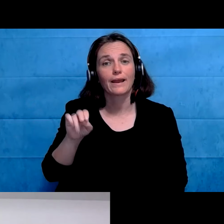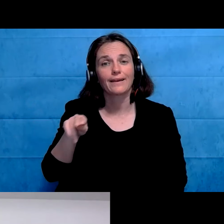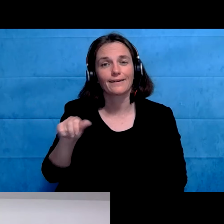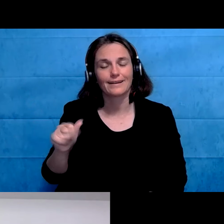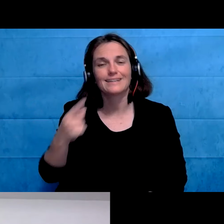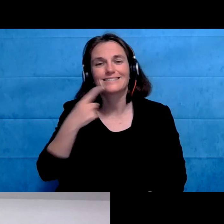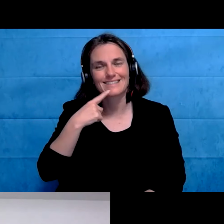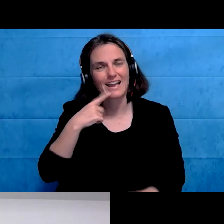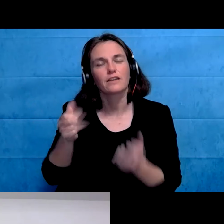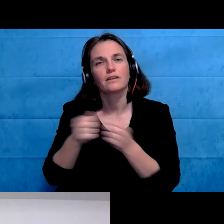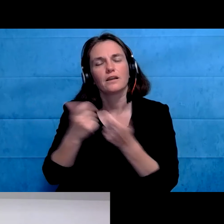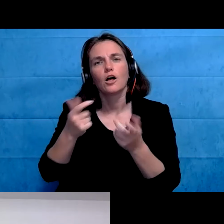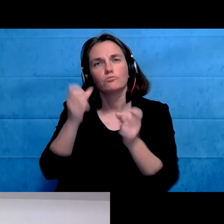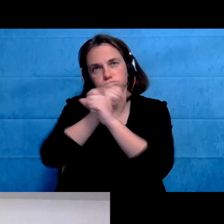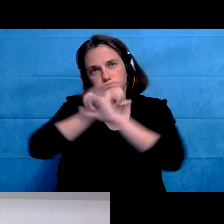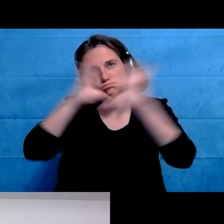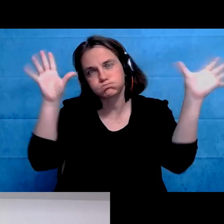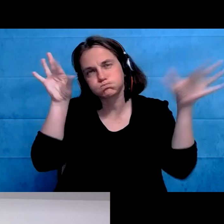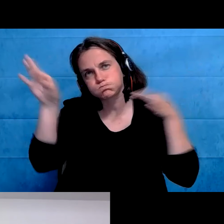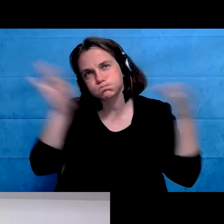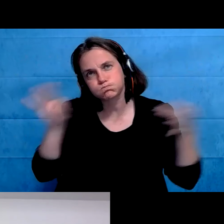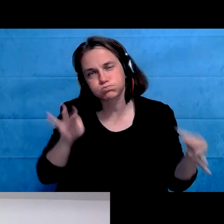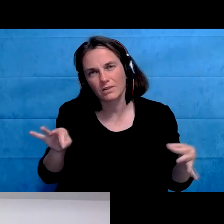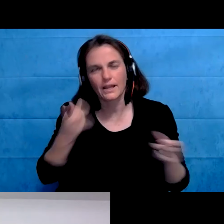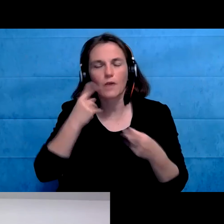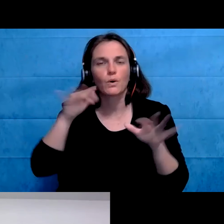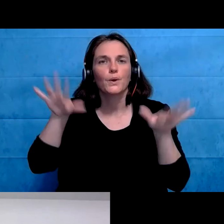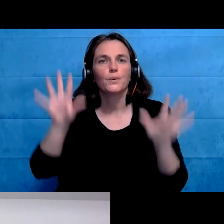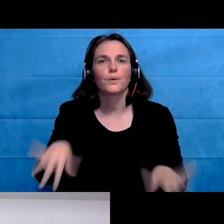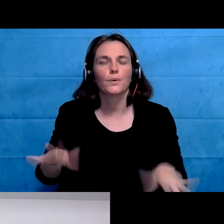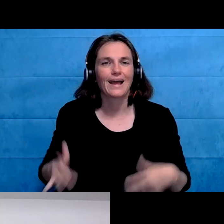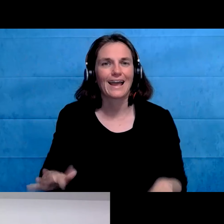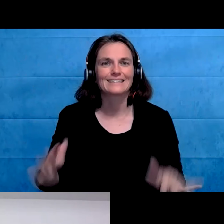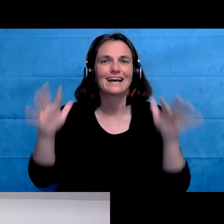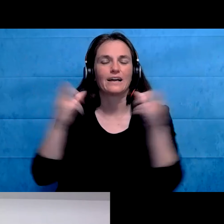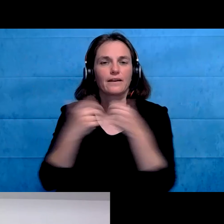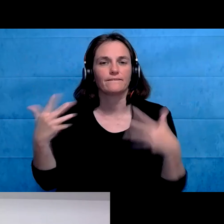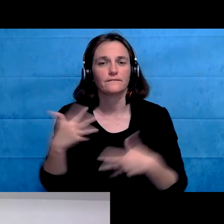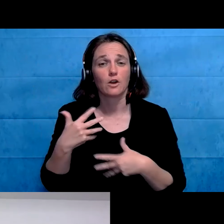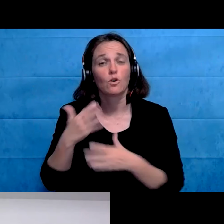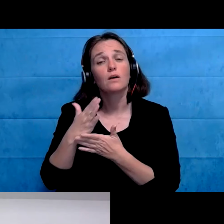of what they're walking into, it'll really calm down their anxiety and fear 'cause some of these people eventually develop anxiety